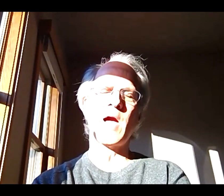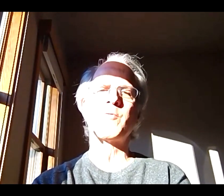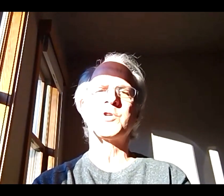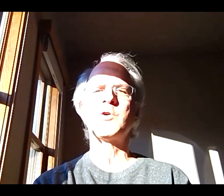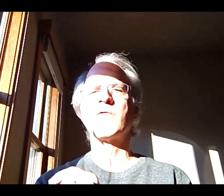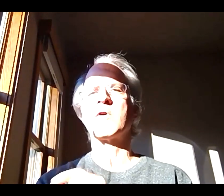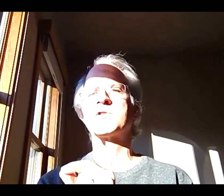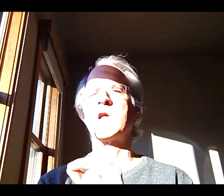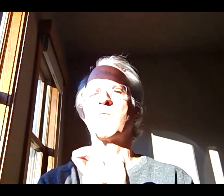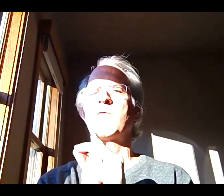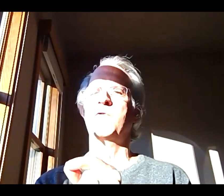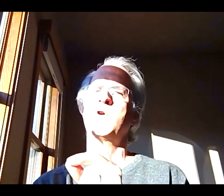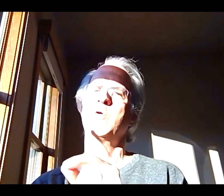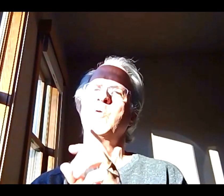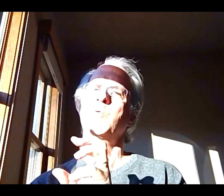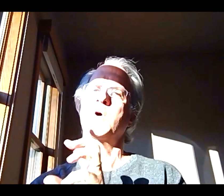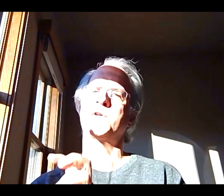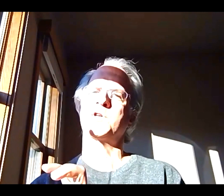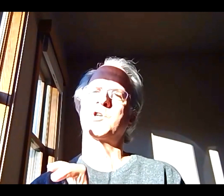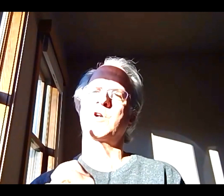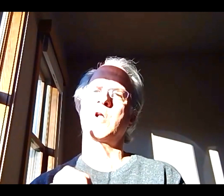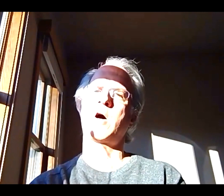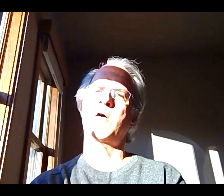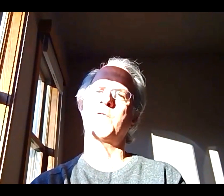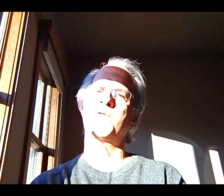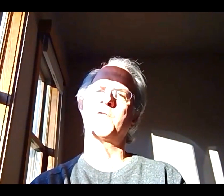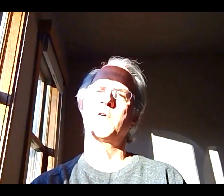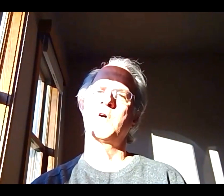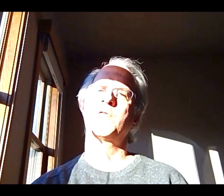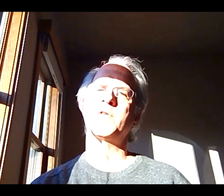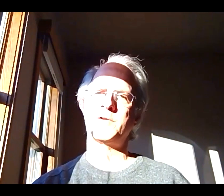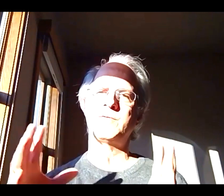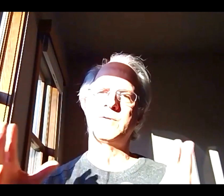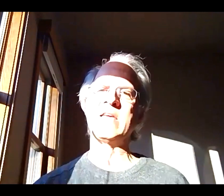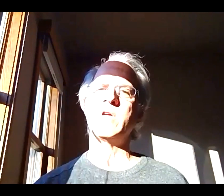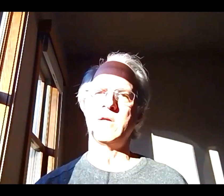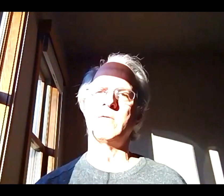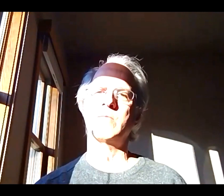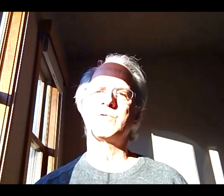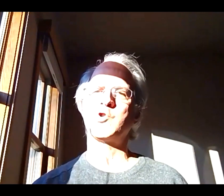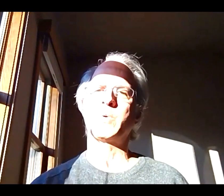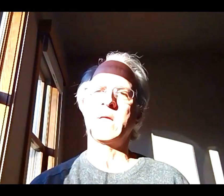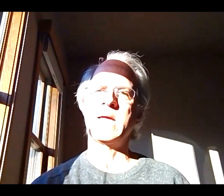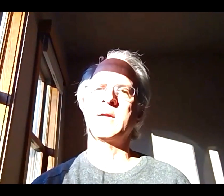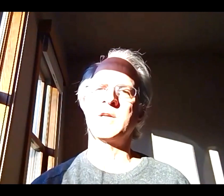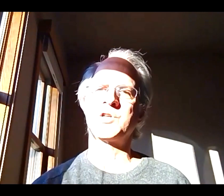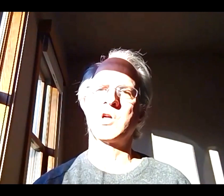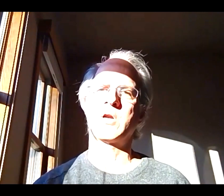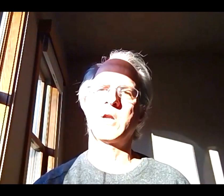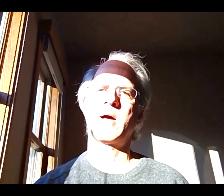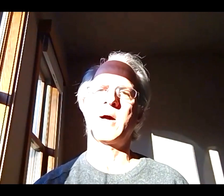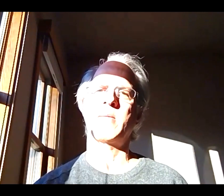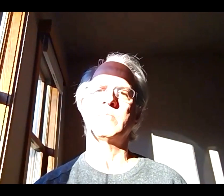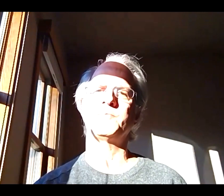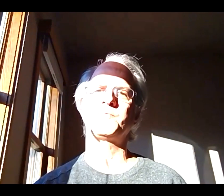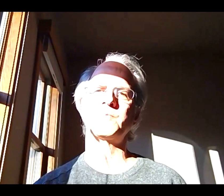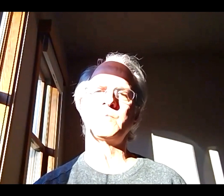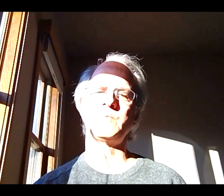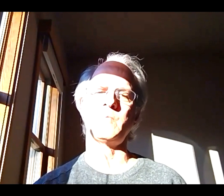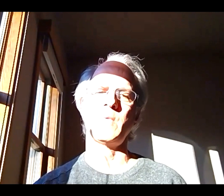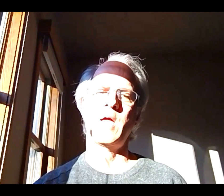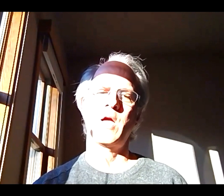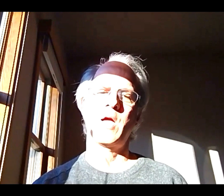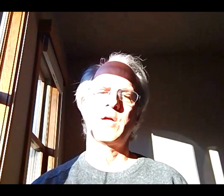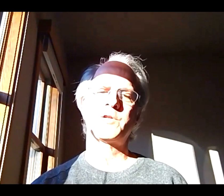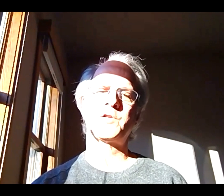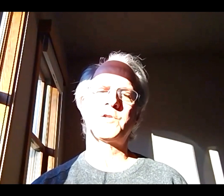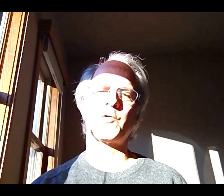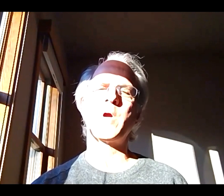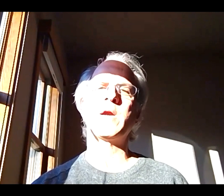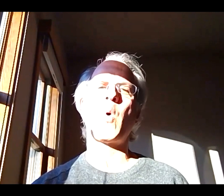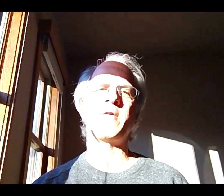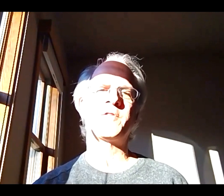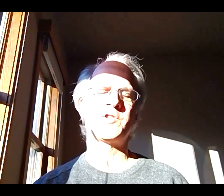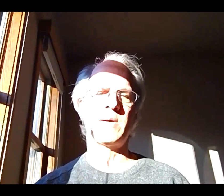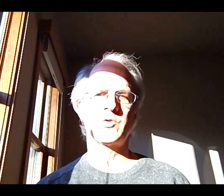the Irish University Review edition of the Deevy jubilee edition to read 'Wife to James